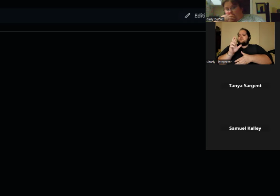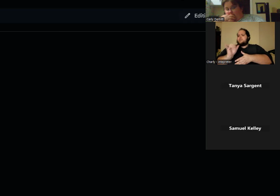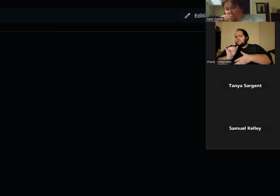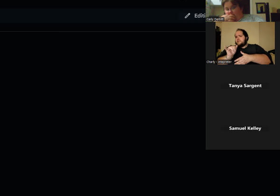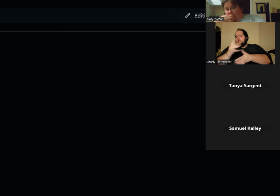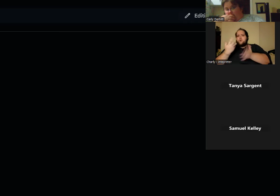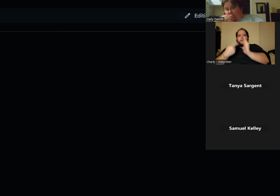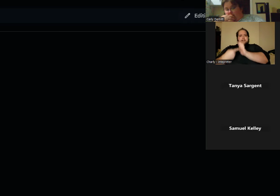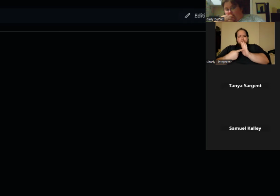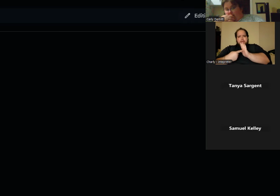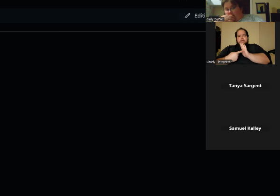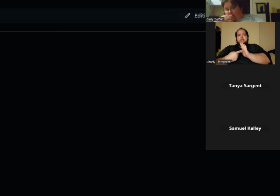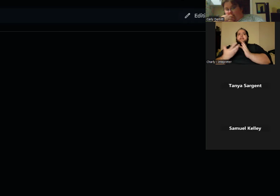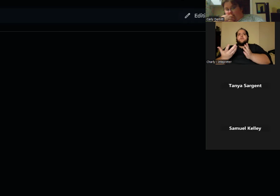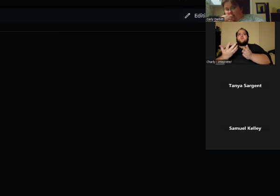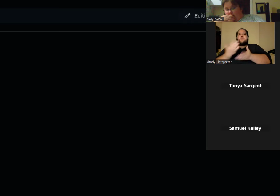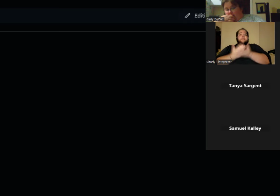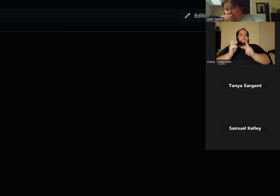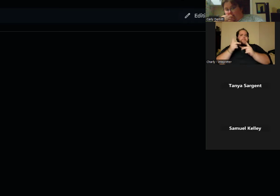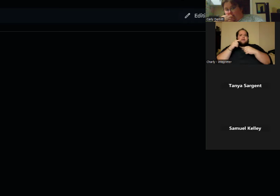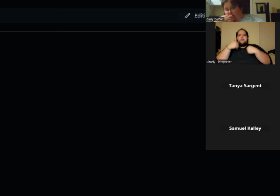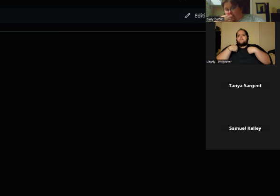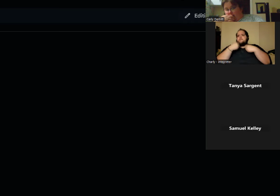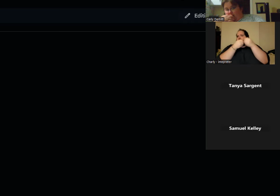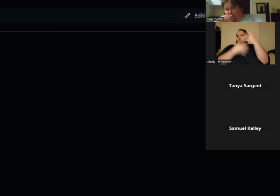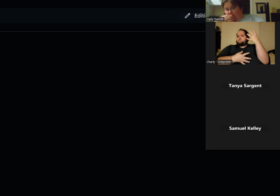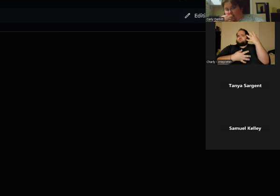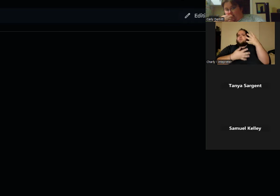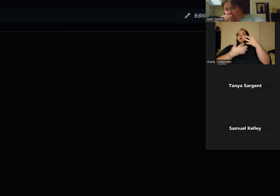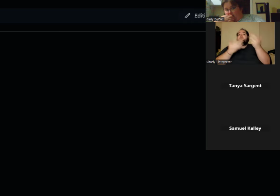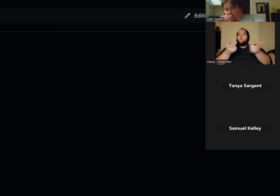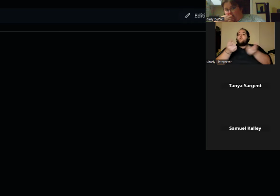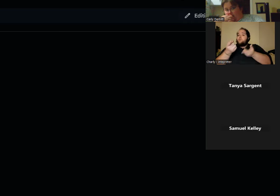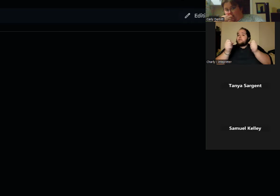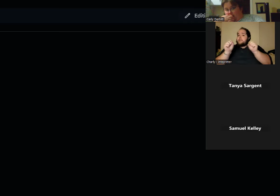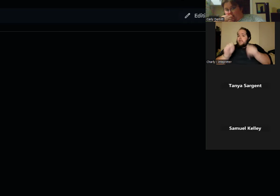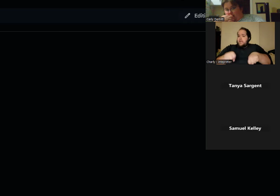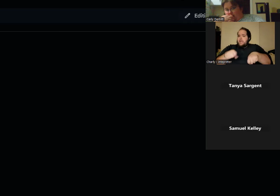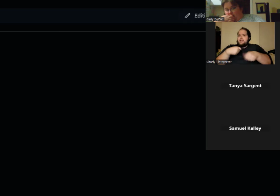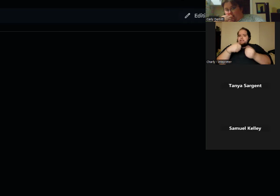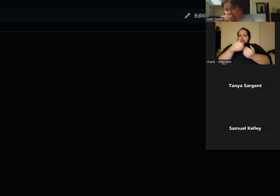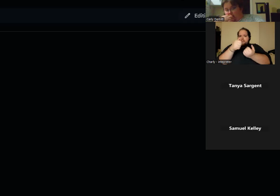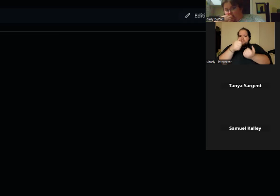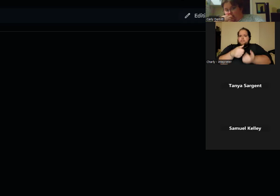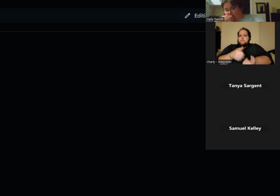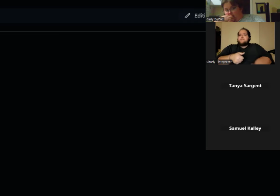of people do get a lot of shows So what you can do is you can separate those into